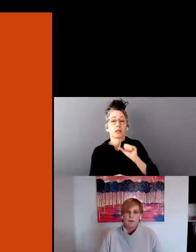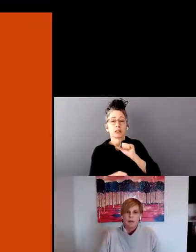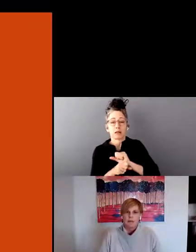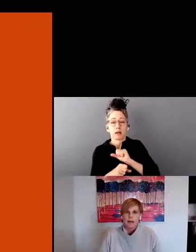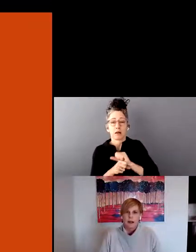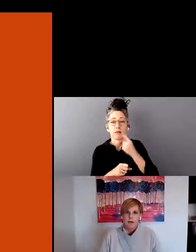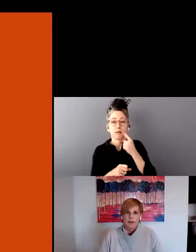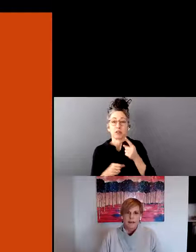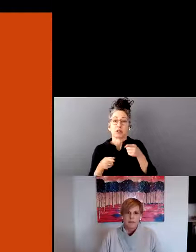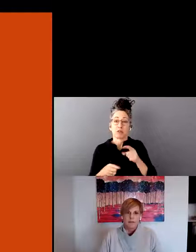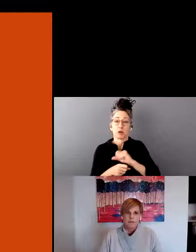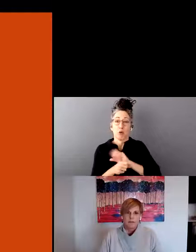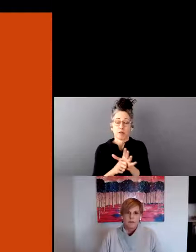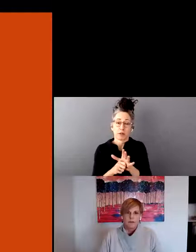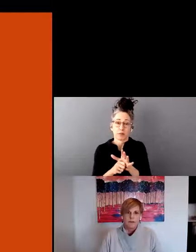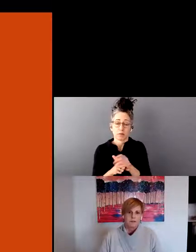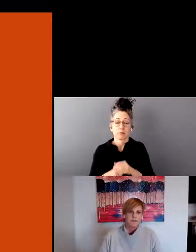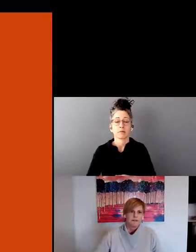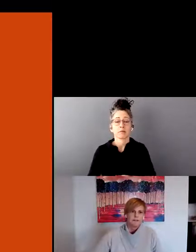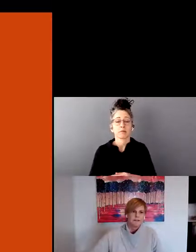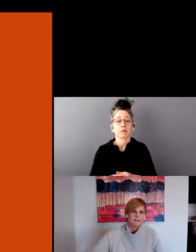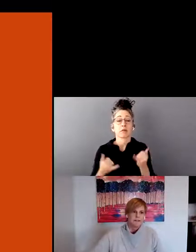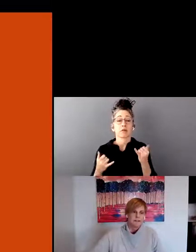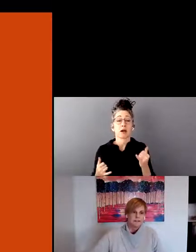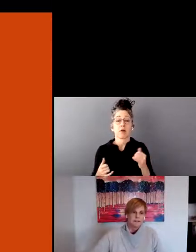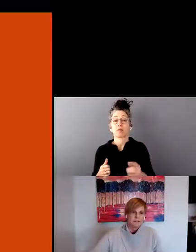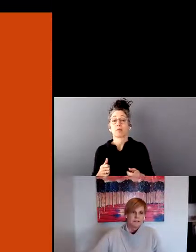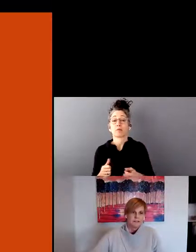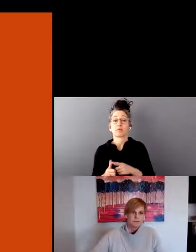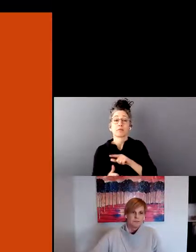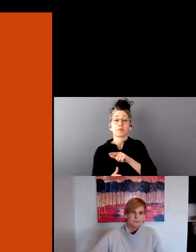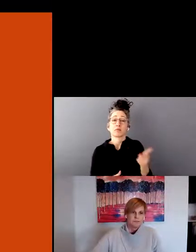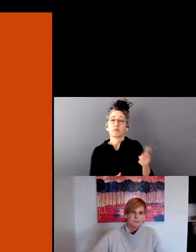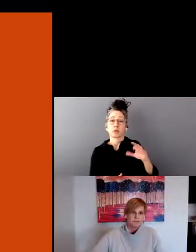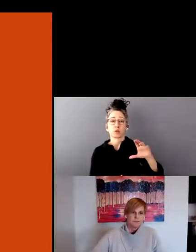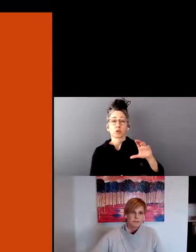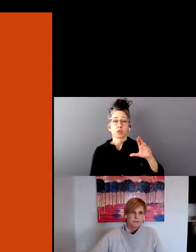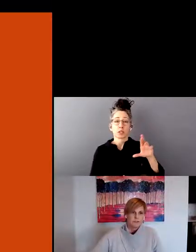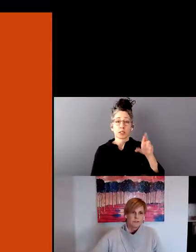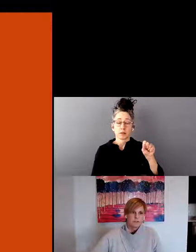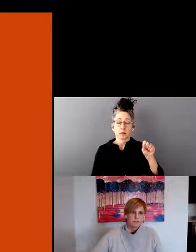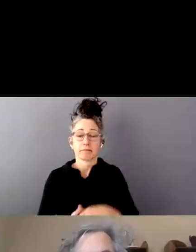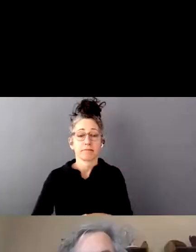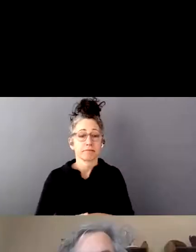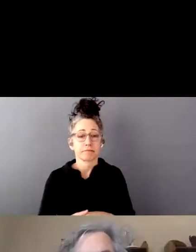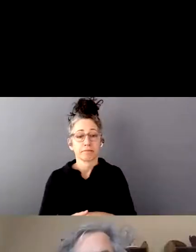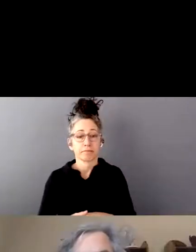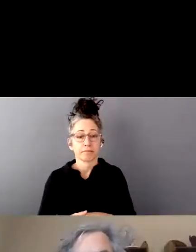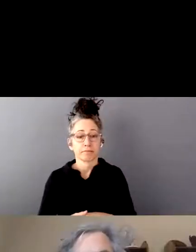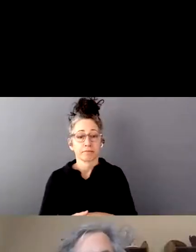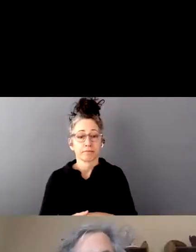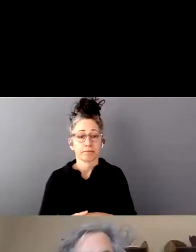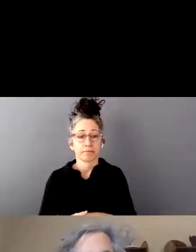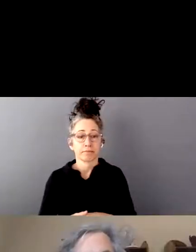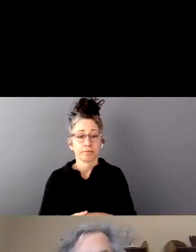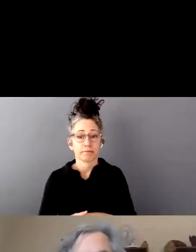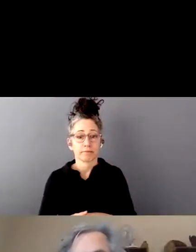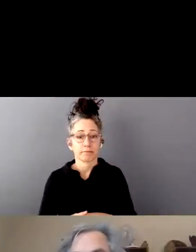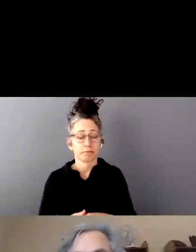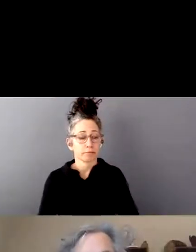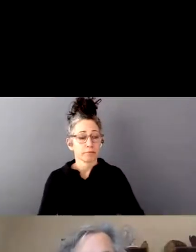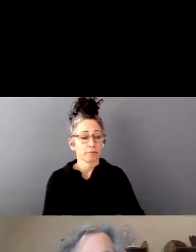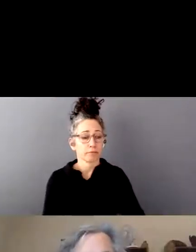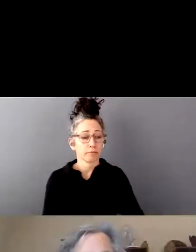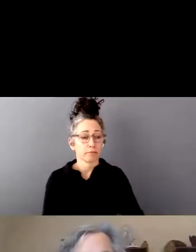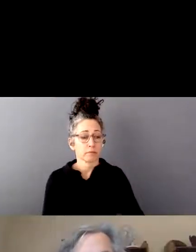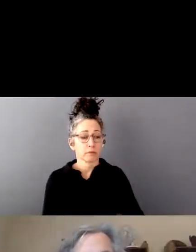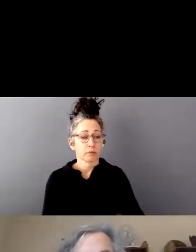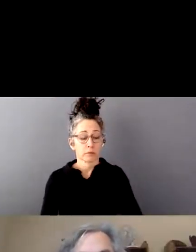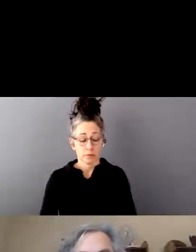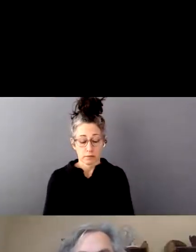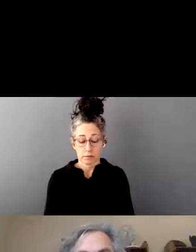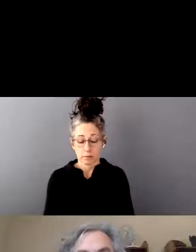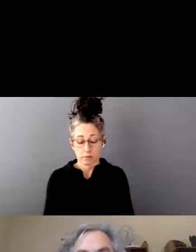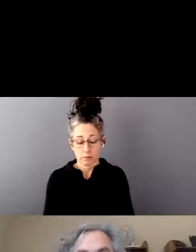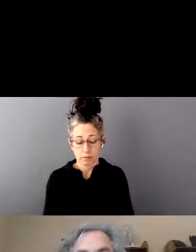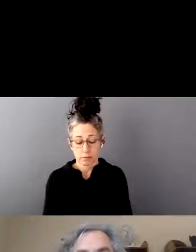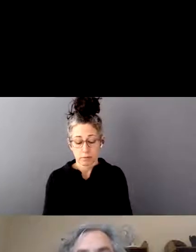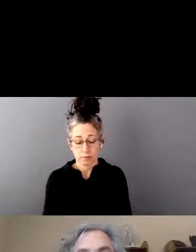Yep. I just need to be able to share my screen.